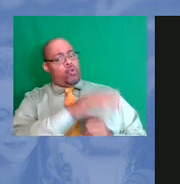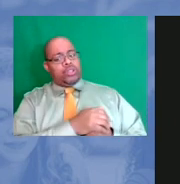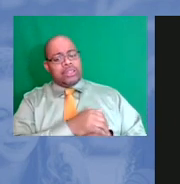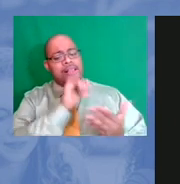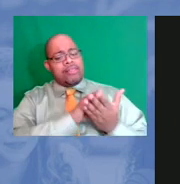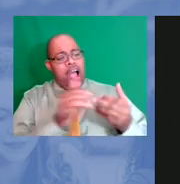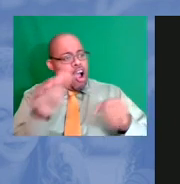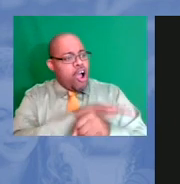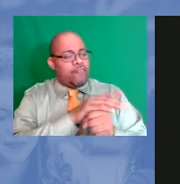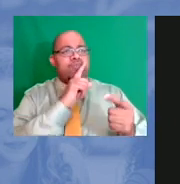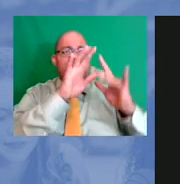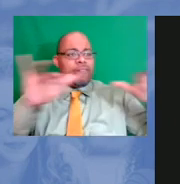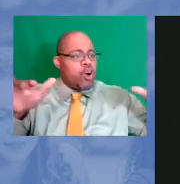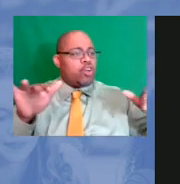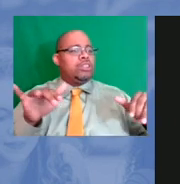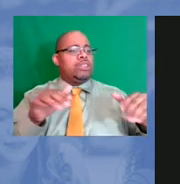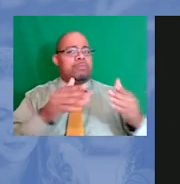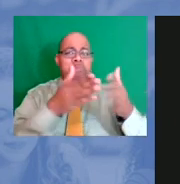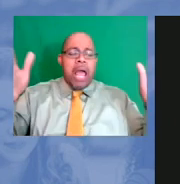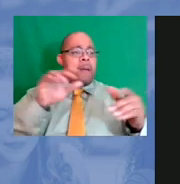AND VAST POPULATION. YOU'VE BEEN ABLE TO MAKE SUCH STEADY PROGRESS